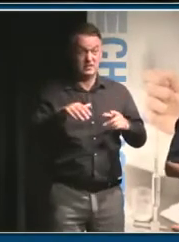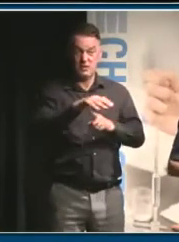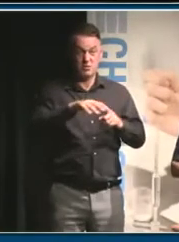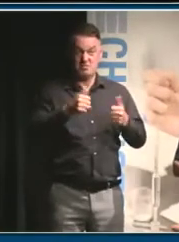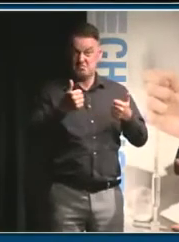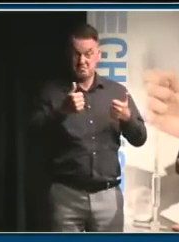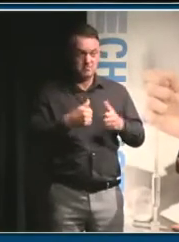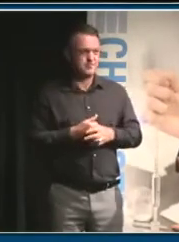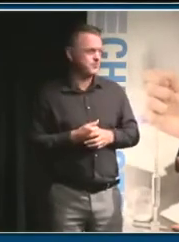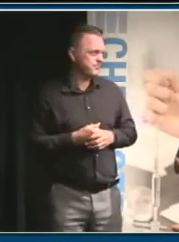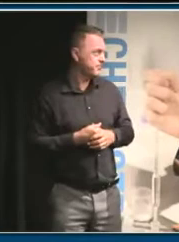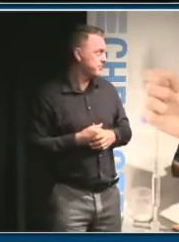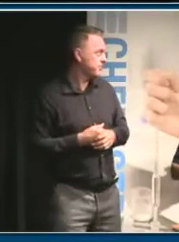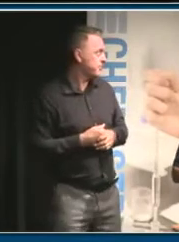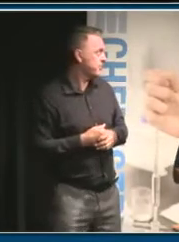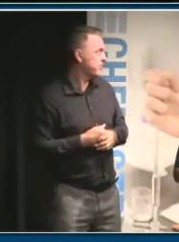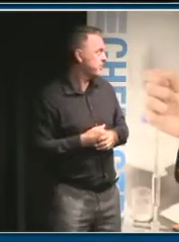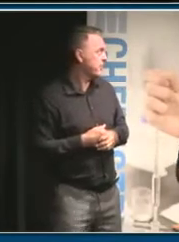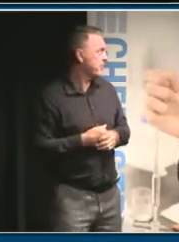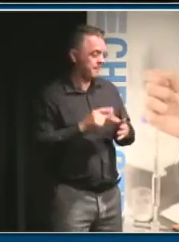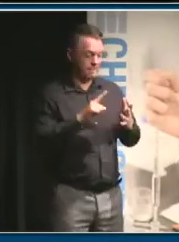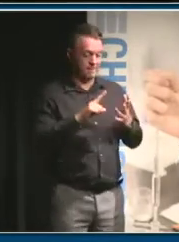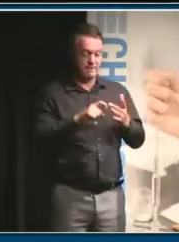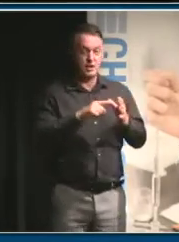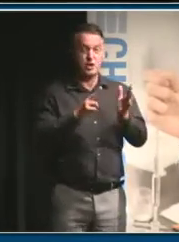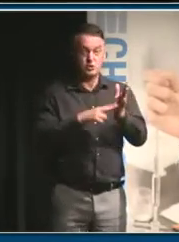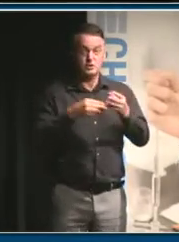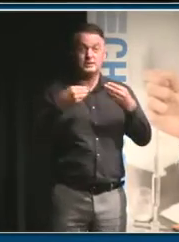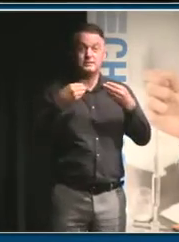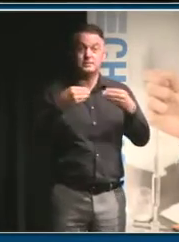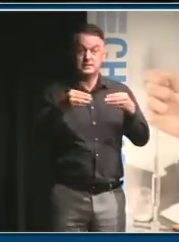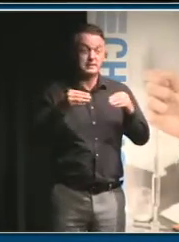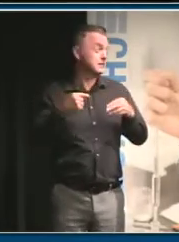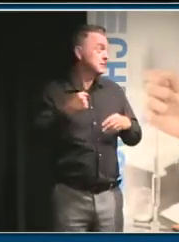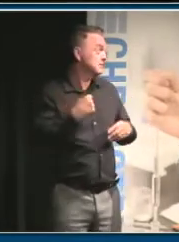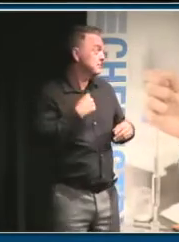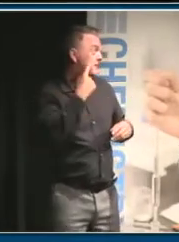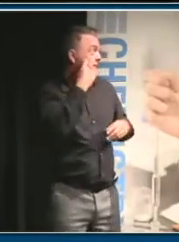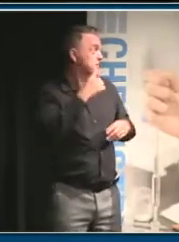Ocean plastics is a big issue. I found myself in 2015 on the centre stage of the United Nations